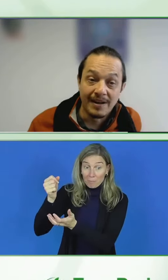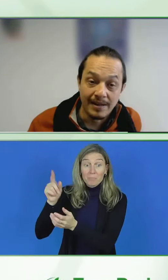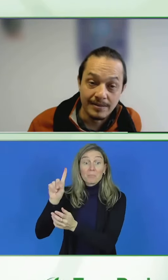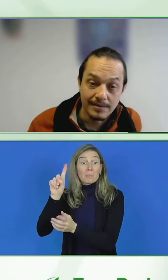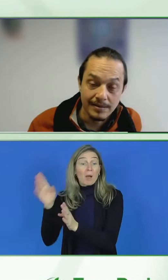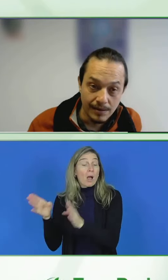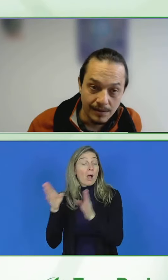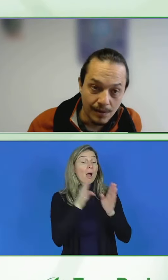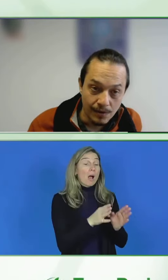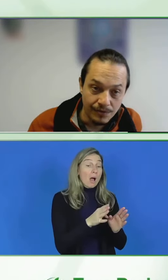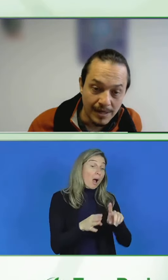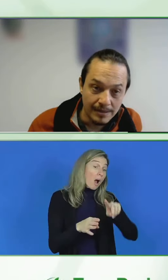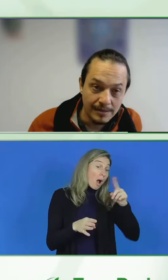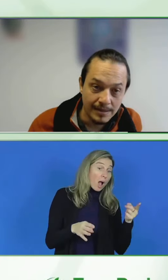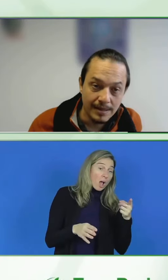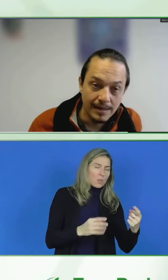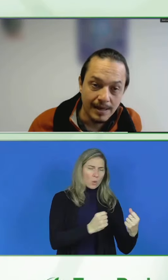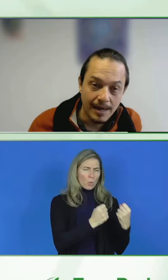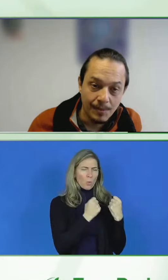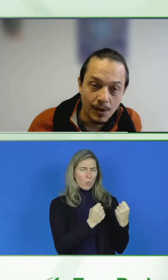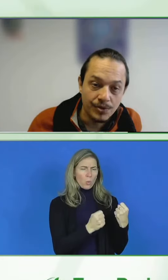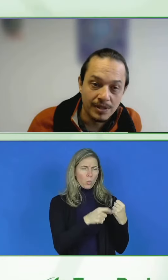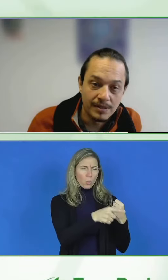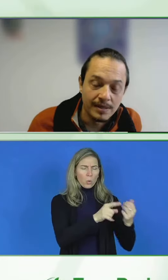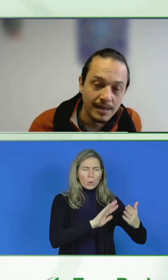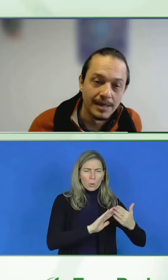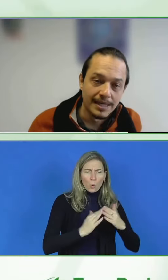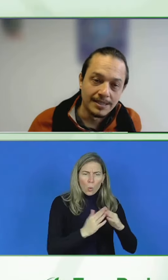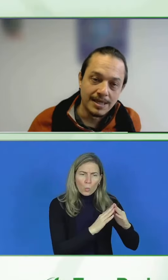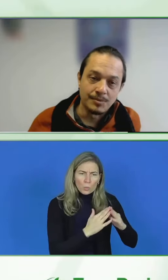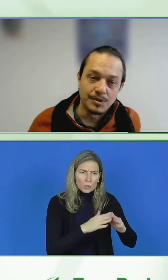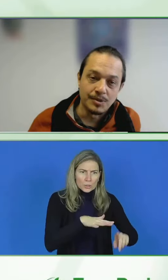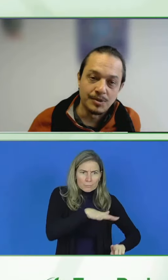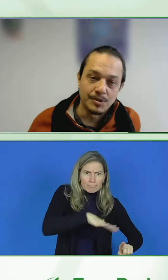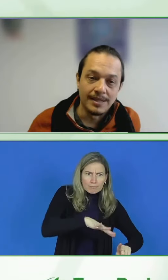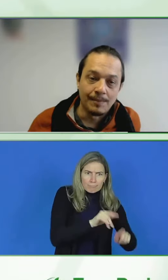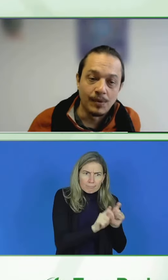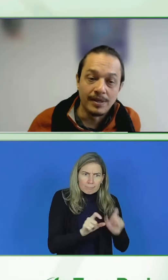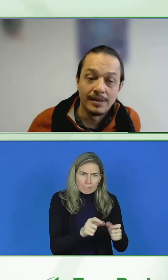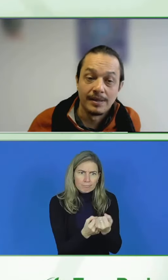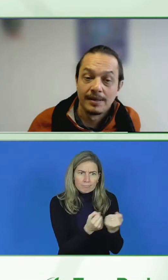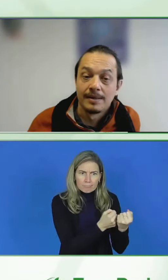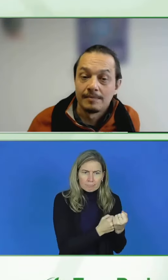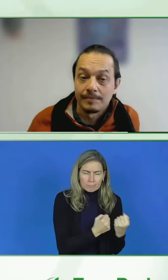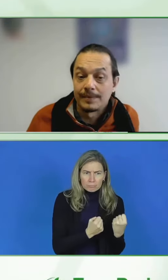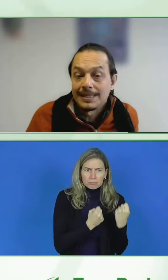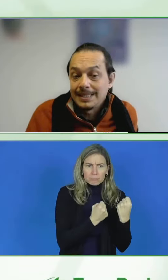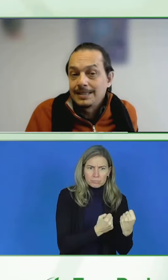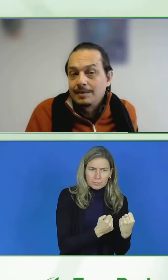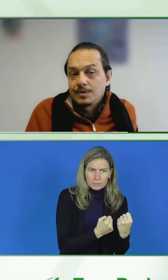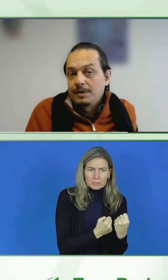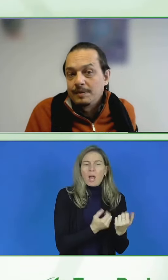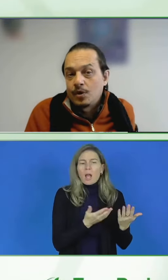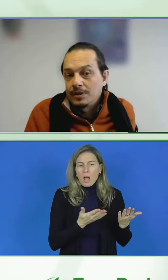prevalent approach in terms of providing support, systems will be